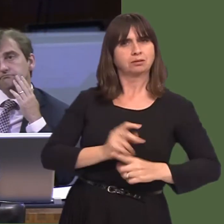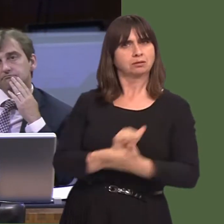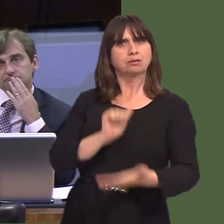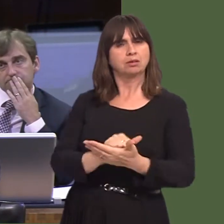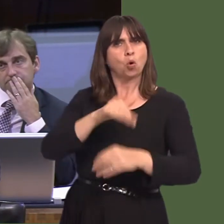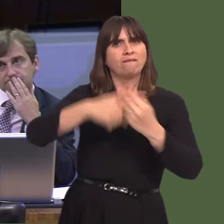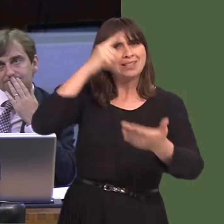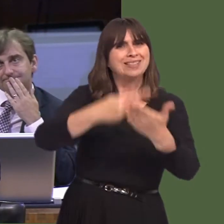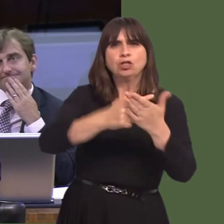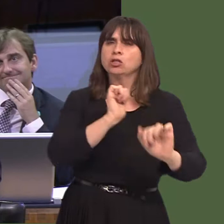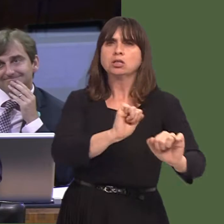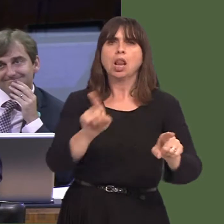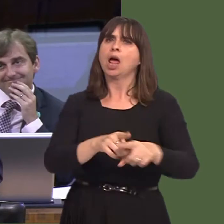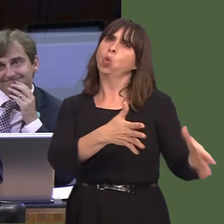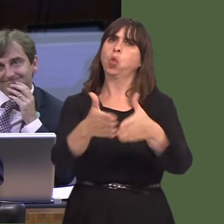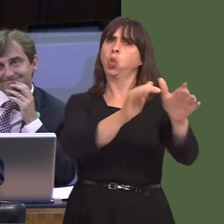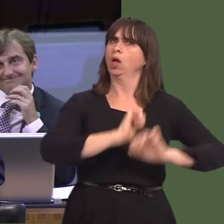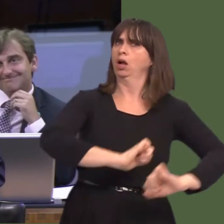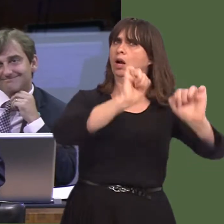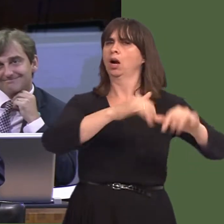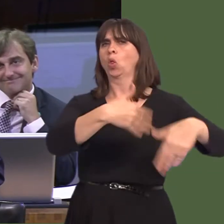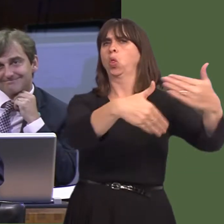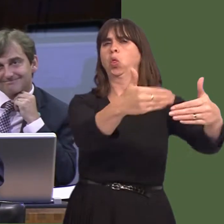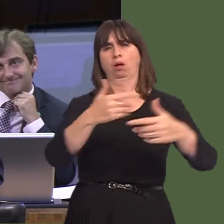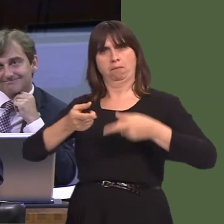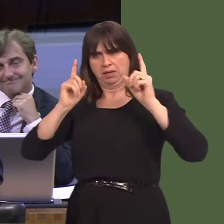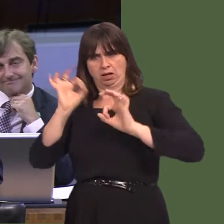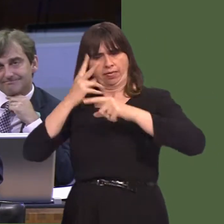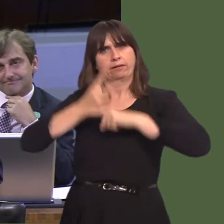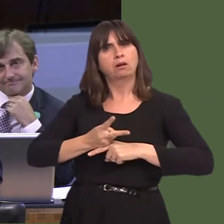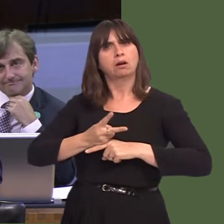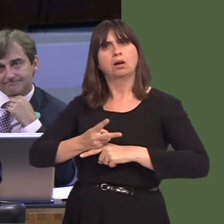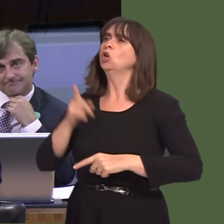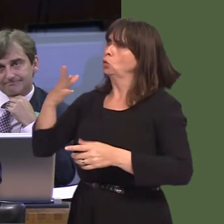That's a very serious accusation that needs and answer and surely, today, you, as head